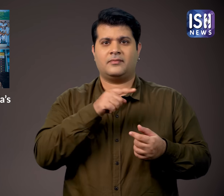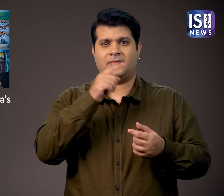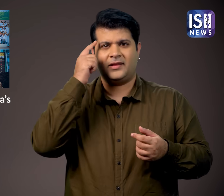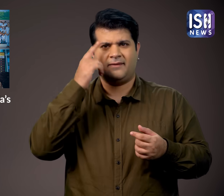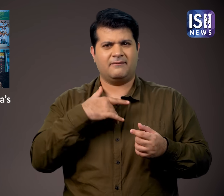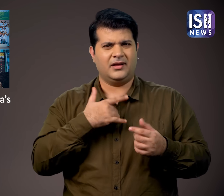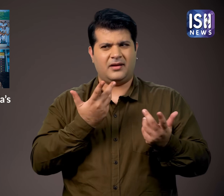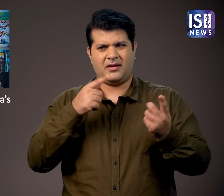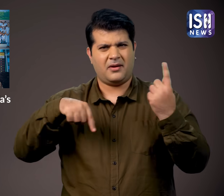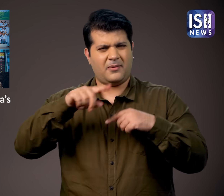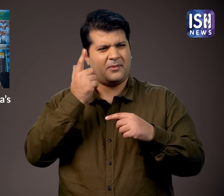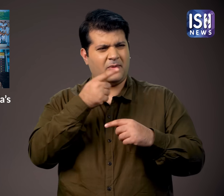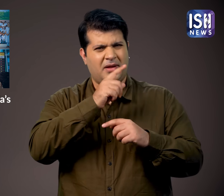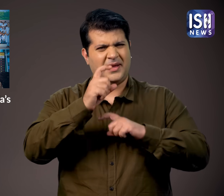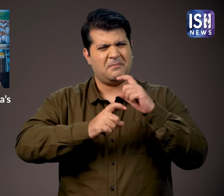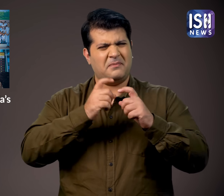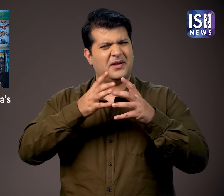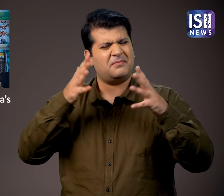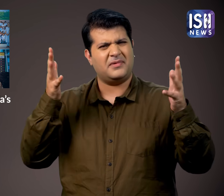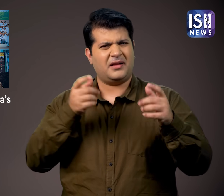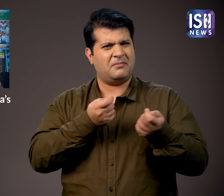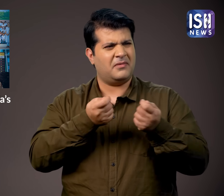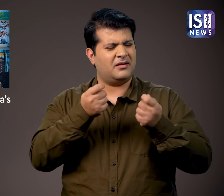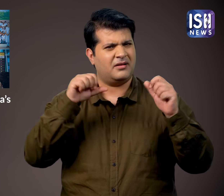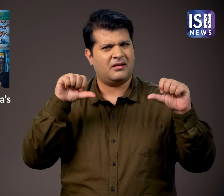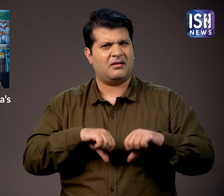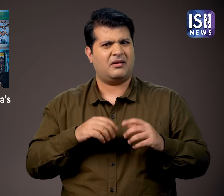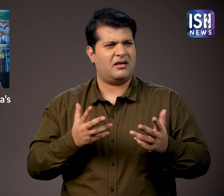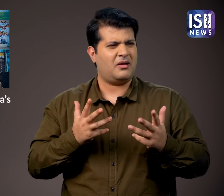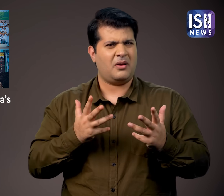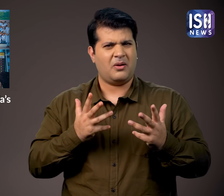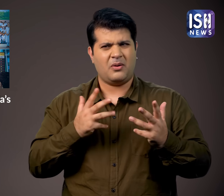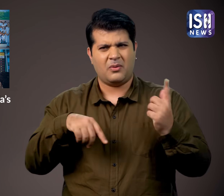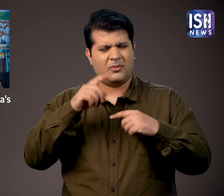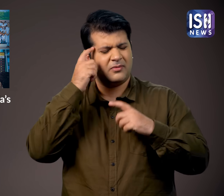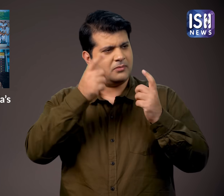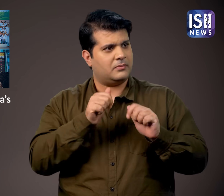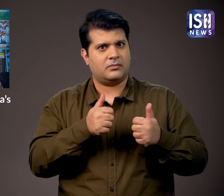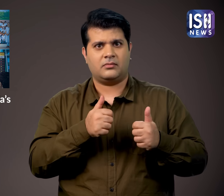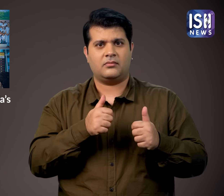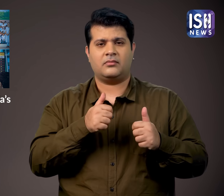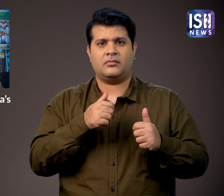How can such a big, renowned company fail to manage this? It is totally incomprehensible.